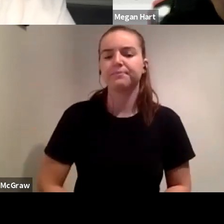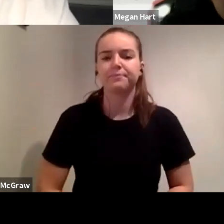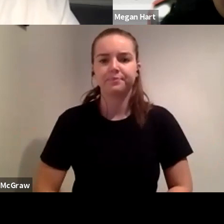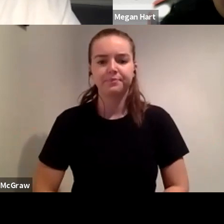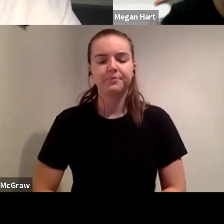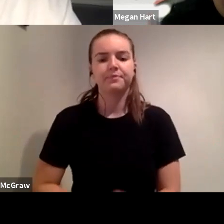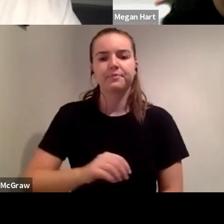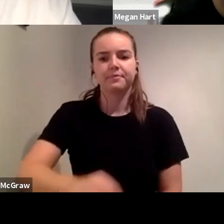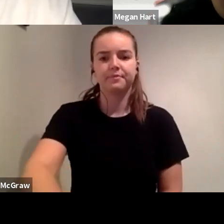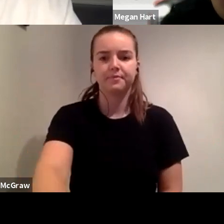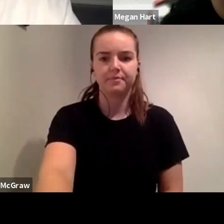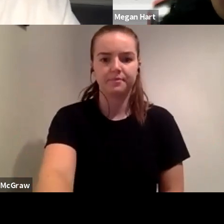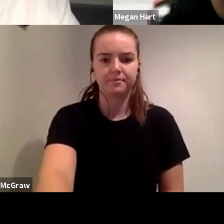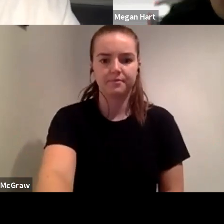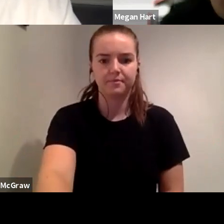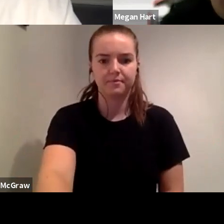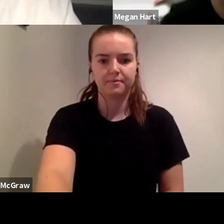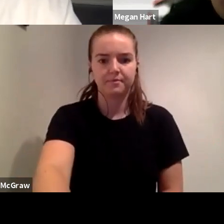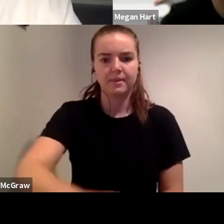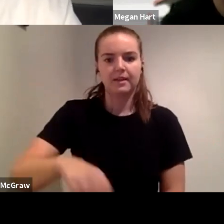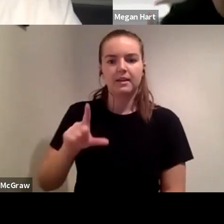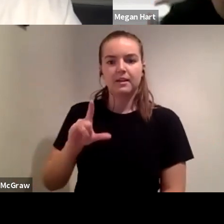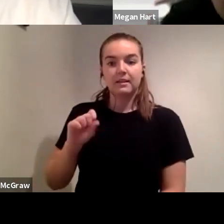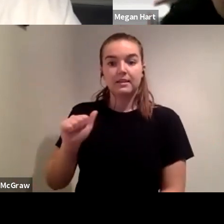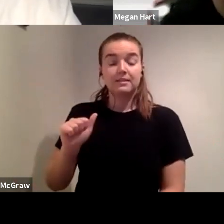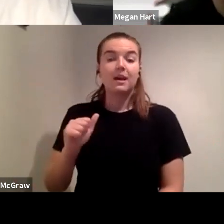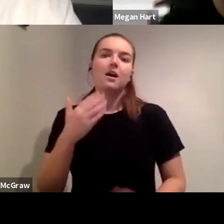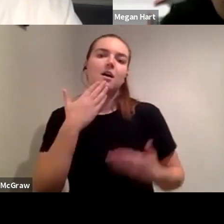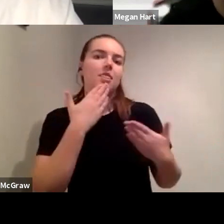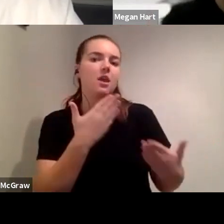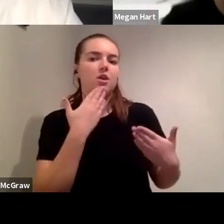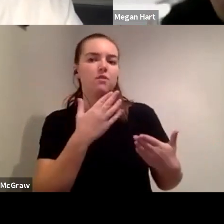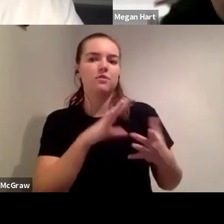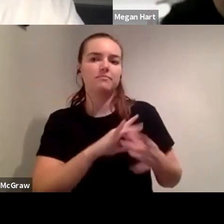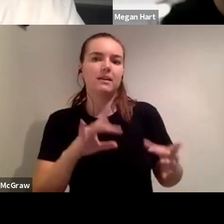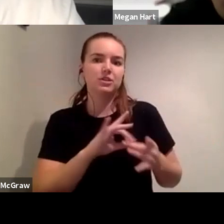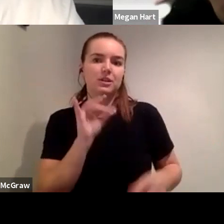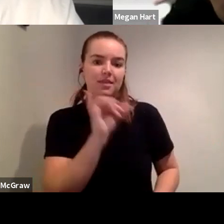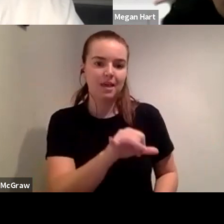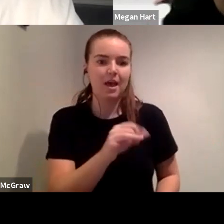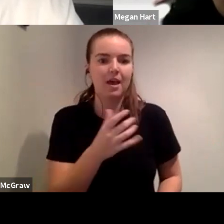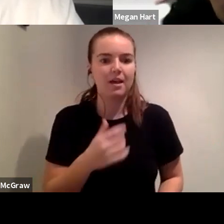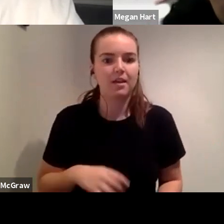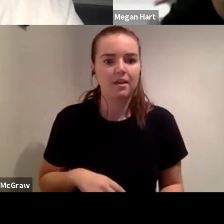So going back to the employee, not knowing where to start, I think identify with the needs are that help determine what resources are available to meet those needs. That would be a good place.